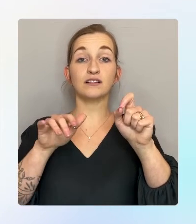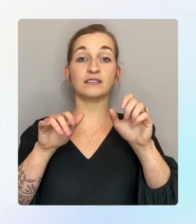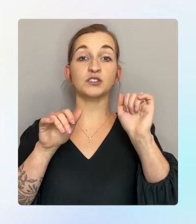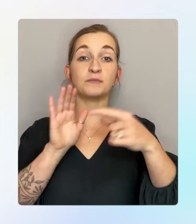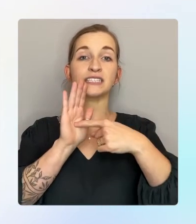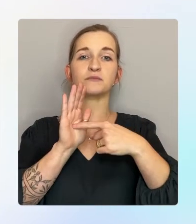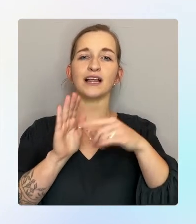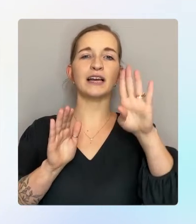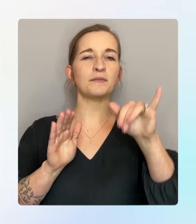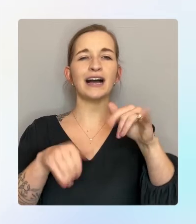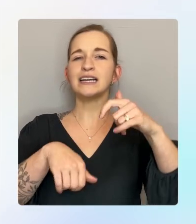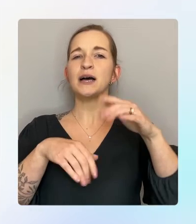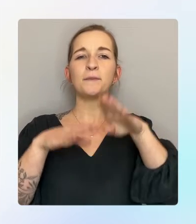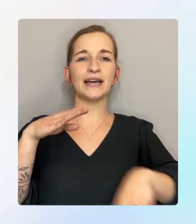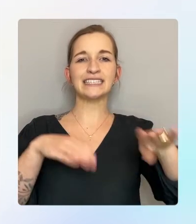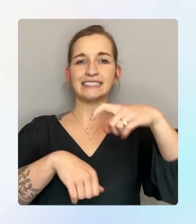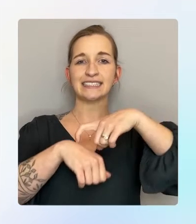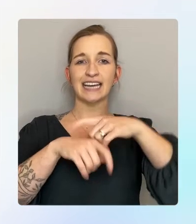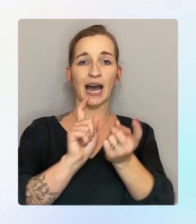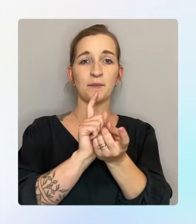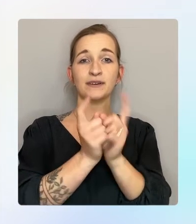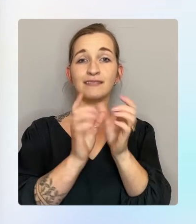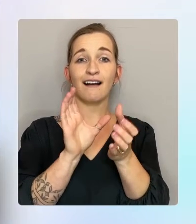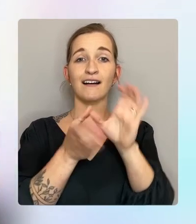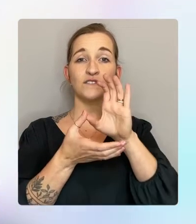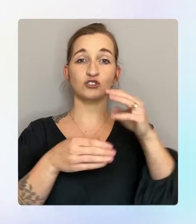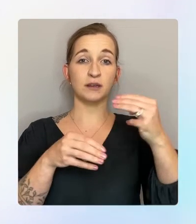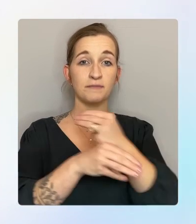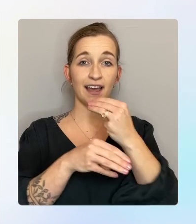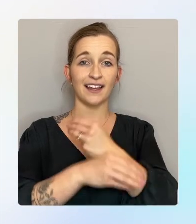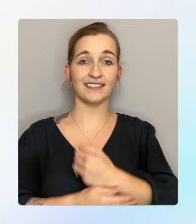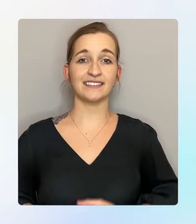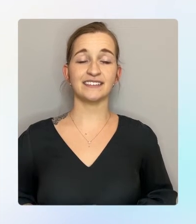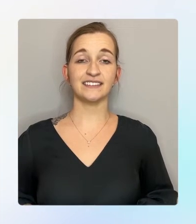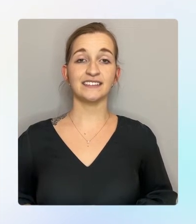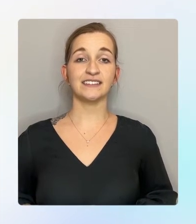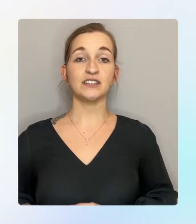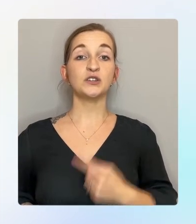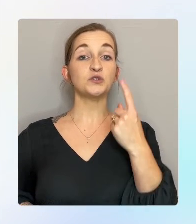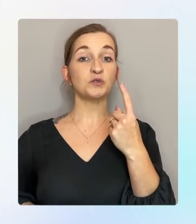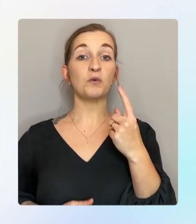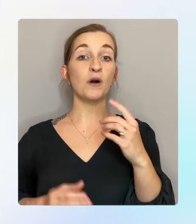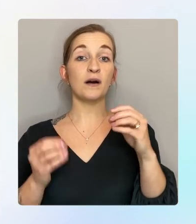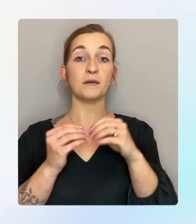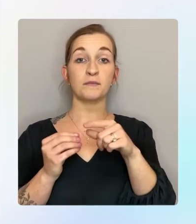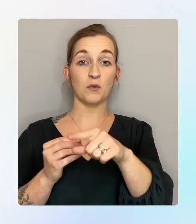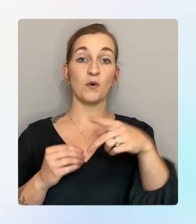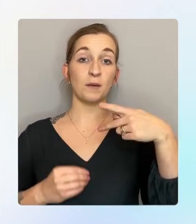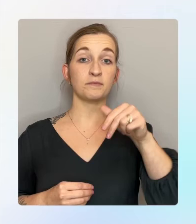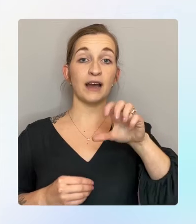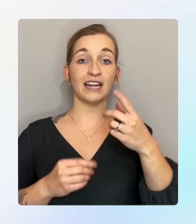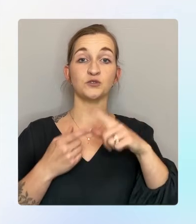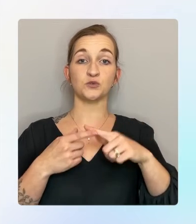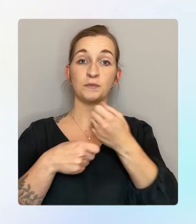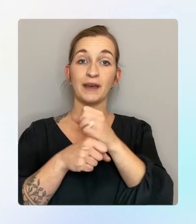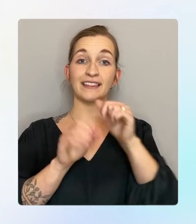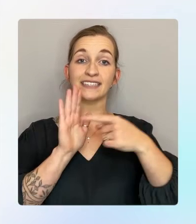by just doing some basic time conversion math. Here's a bonus patch graph to make the display blink if needed.